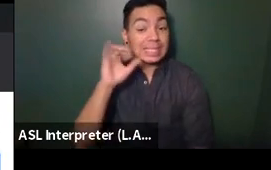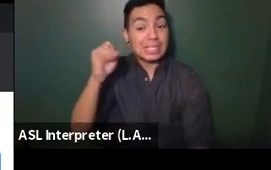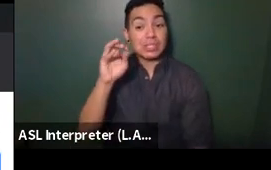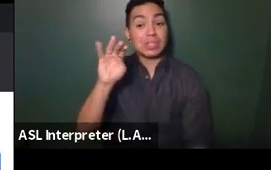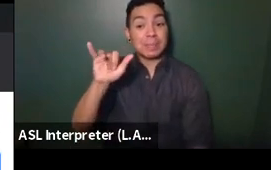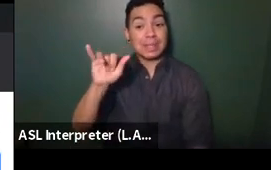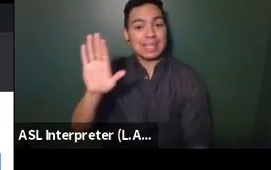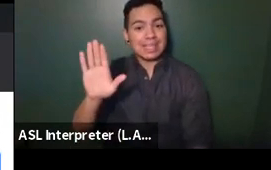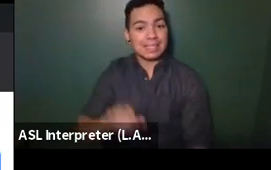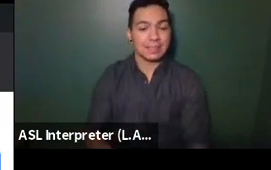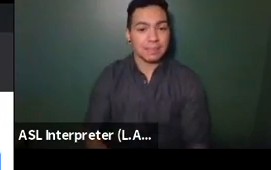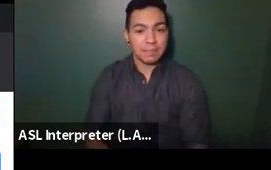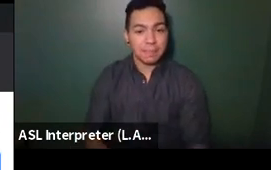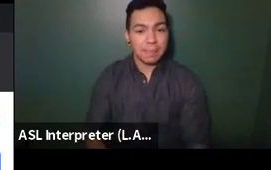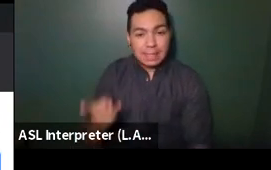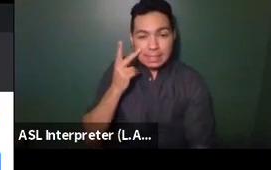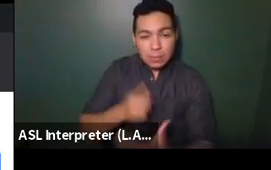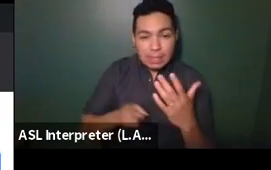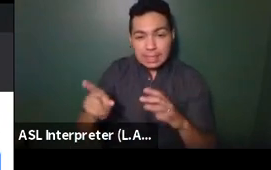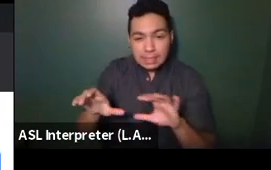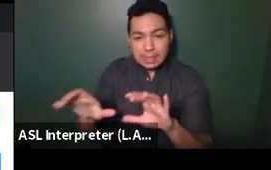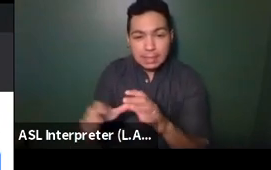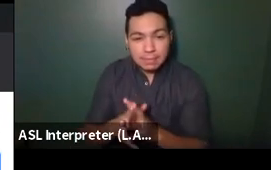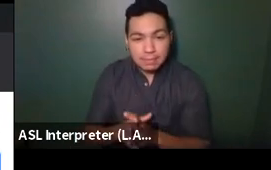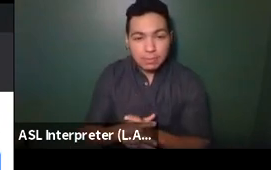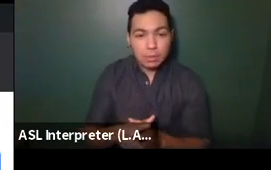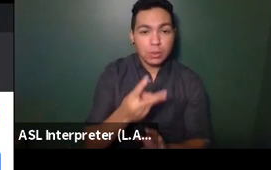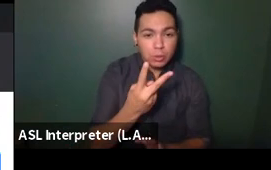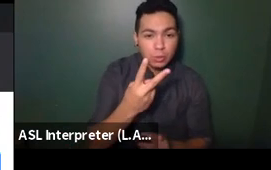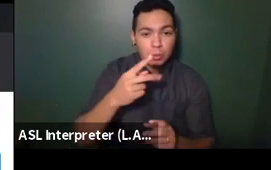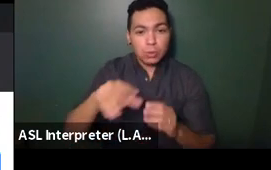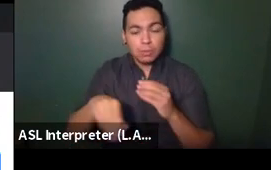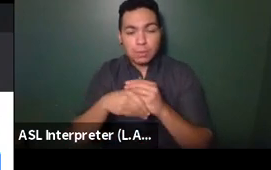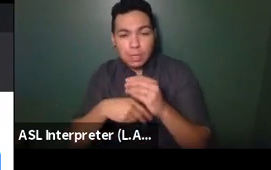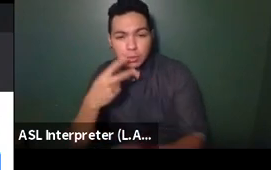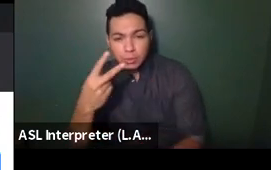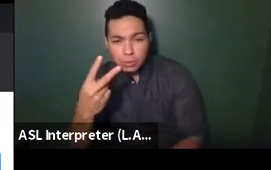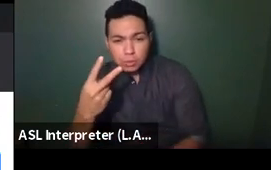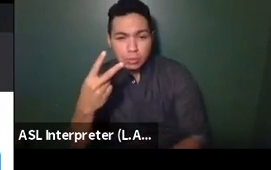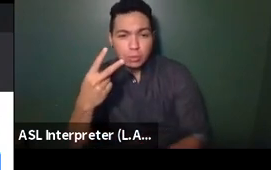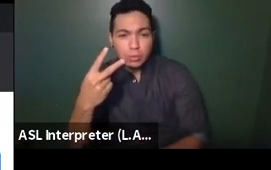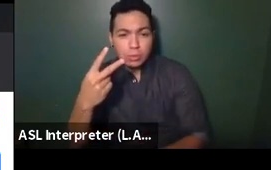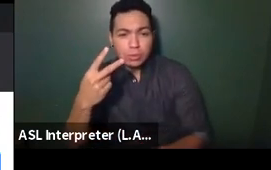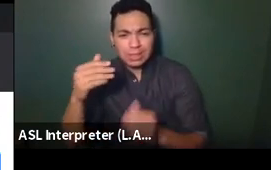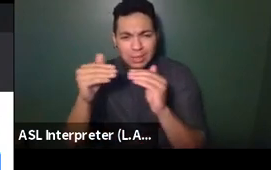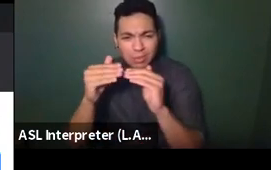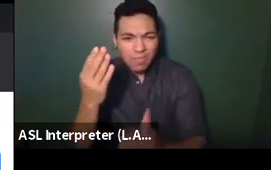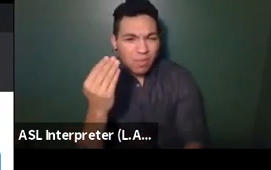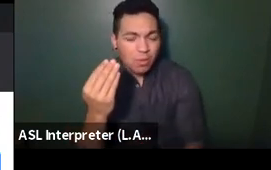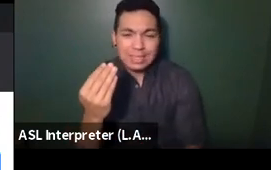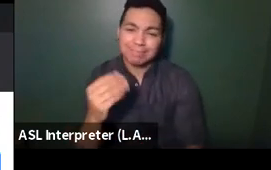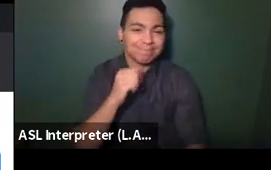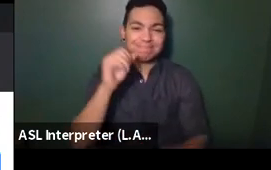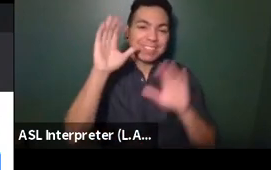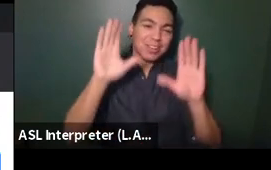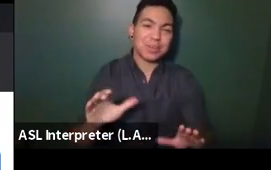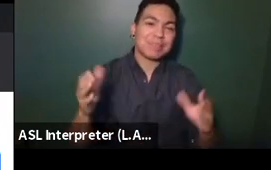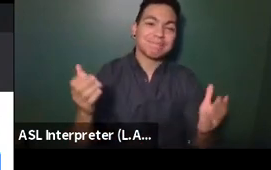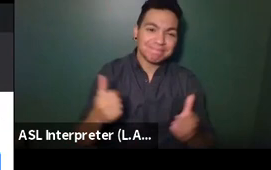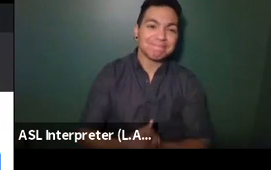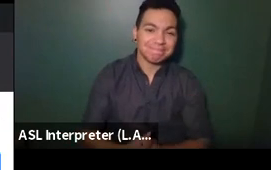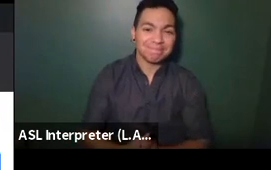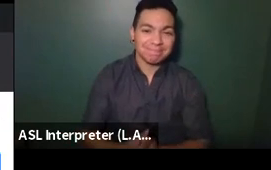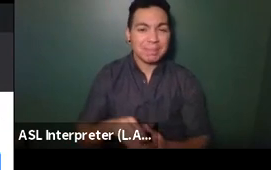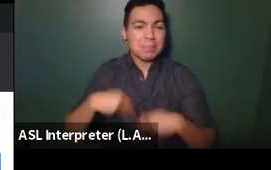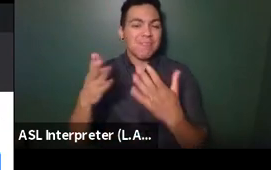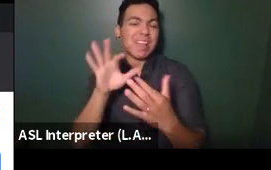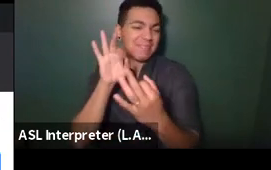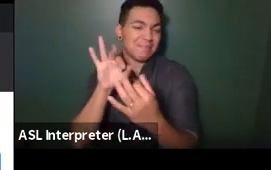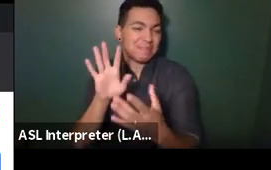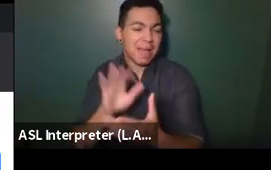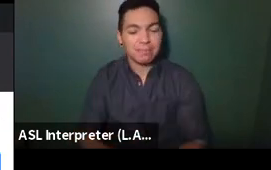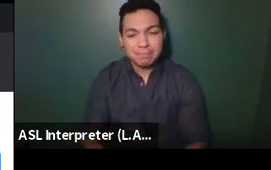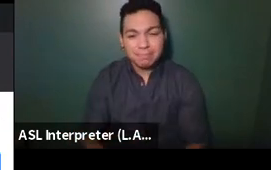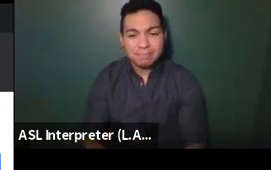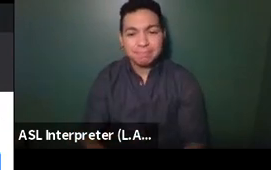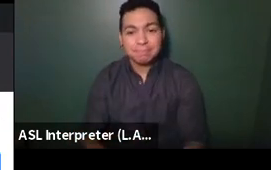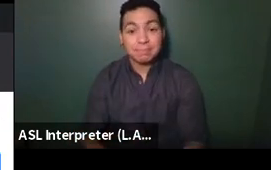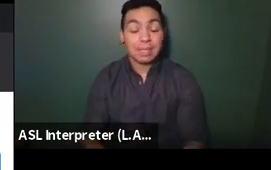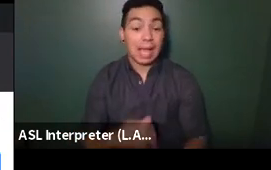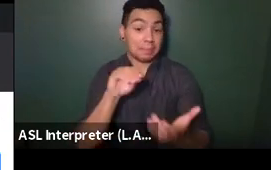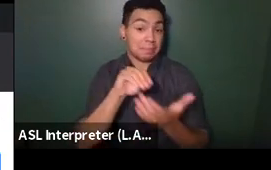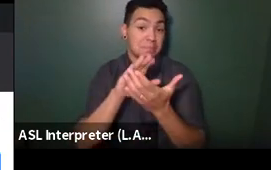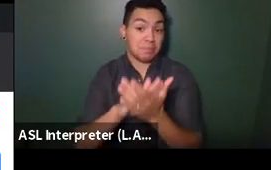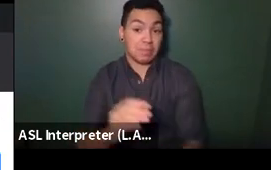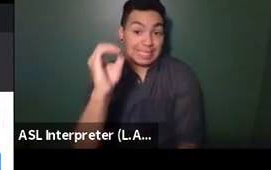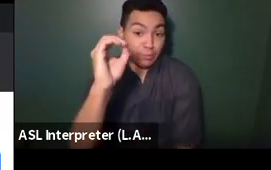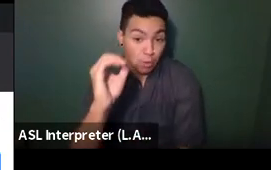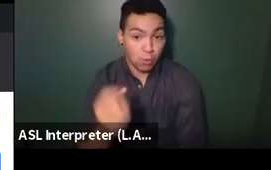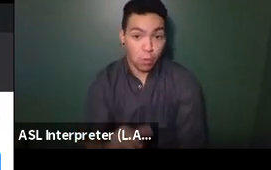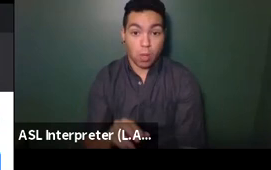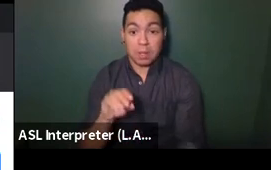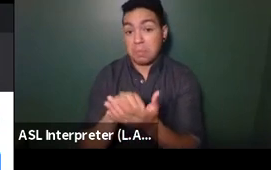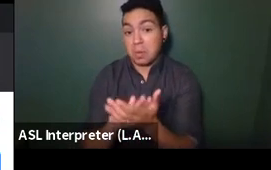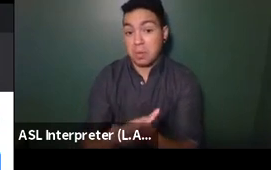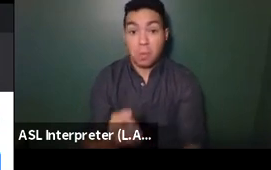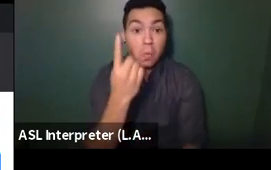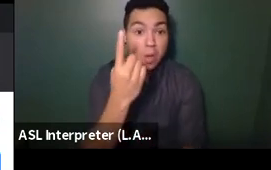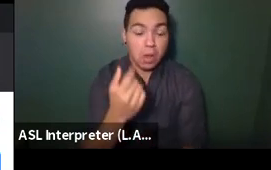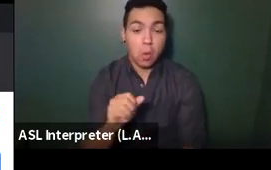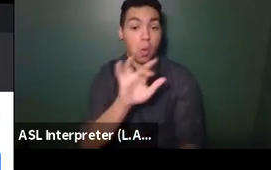Katherine Livick - ESD 112: I can click and see what he did. Two plus two equals, I don't know, 14. Not great. Okay, let me, let me give him some feedback on this. I can either put a zero here, or a one or I can not put anything there. And I can say